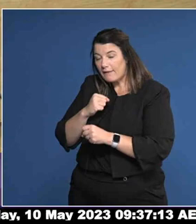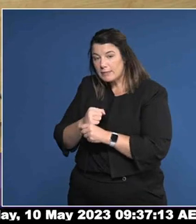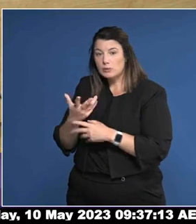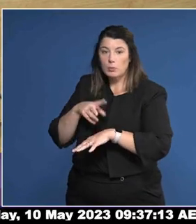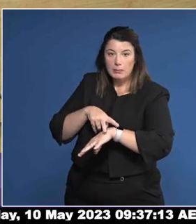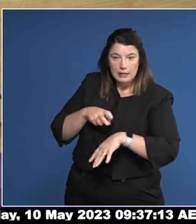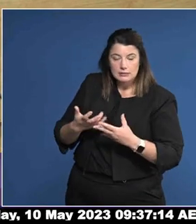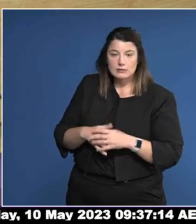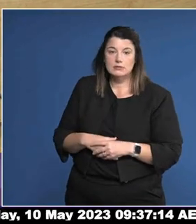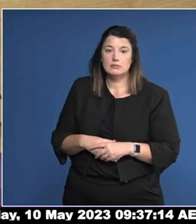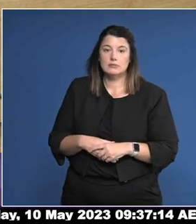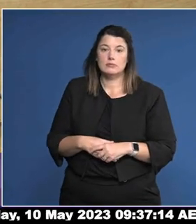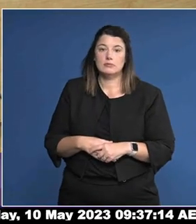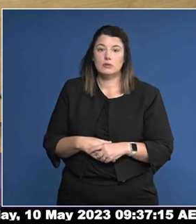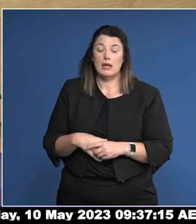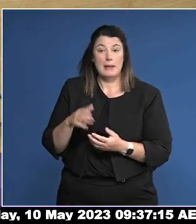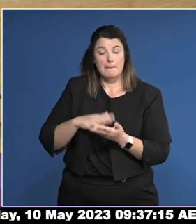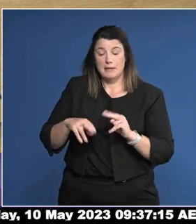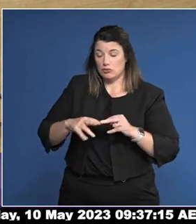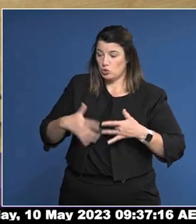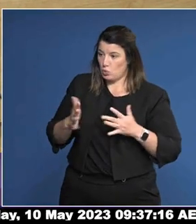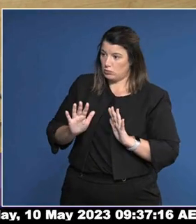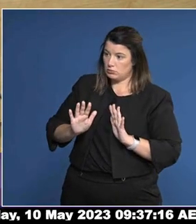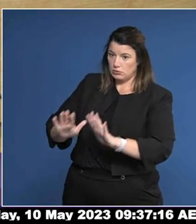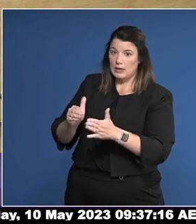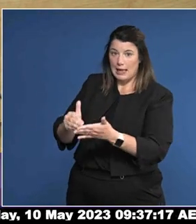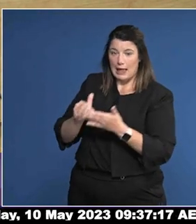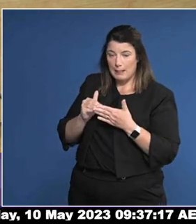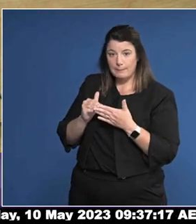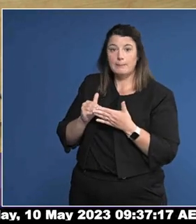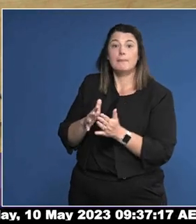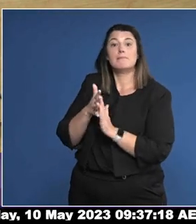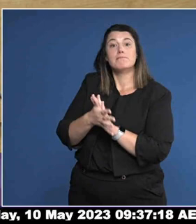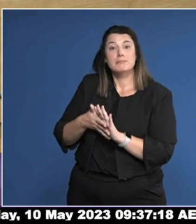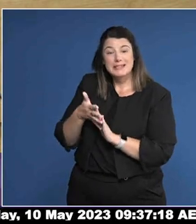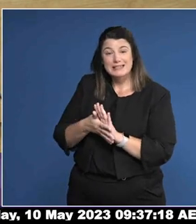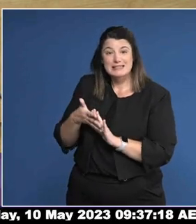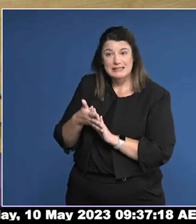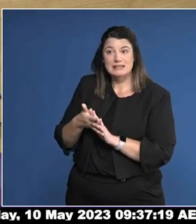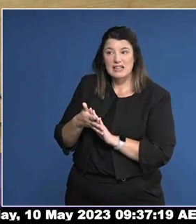are reluctant to accept help and assistance and therefore that can have the impact of